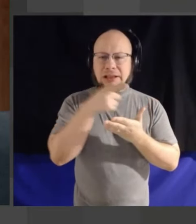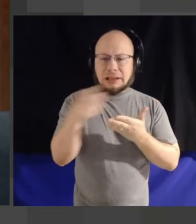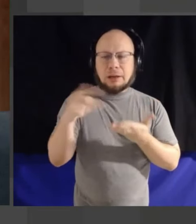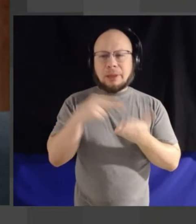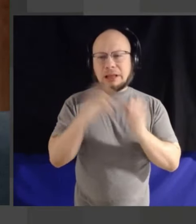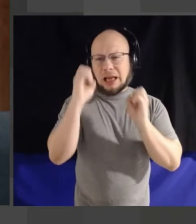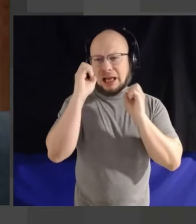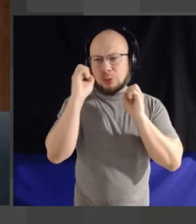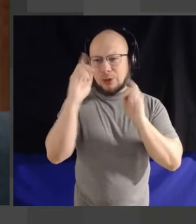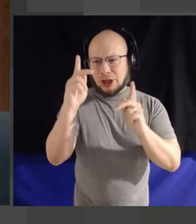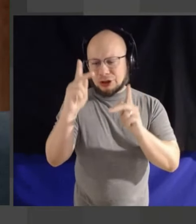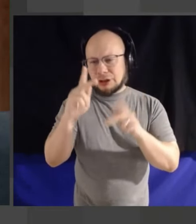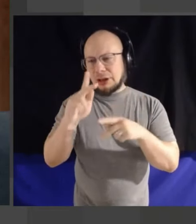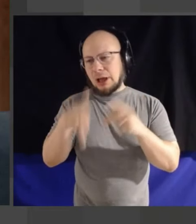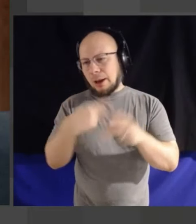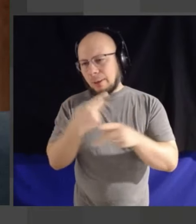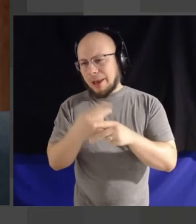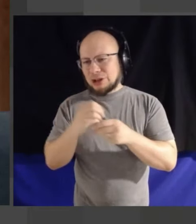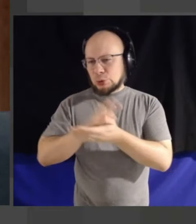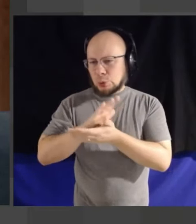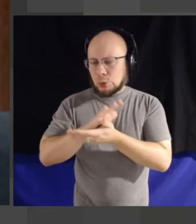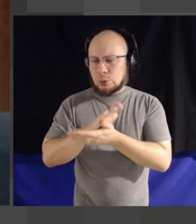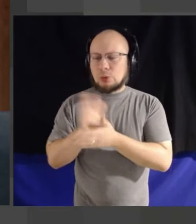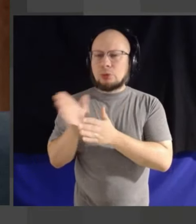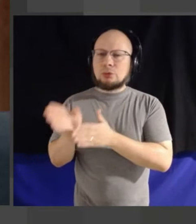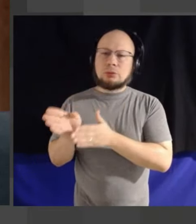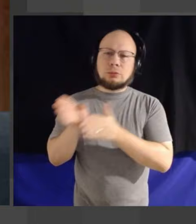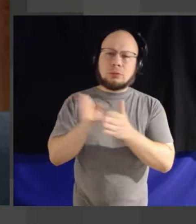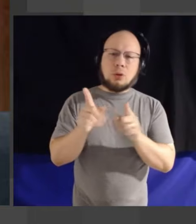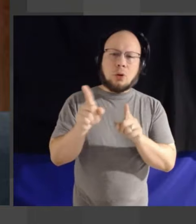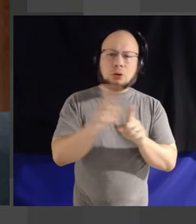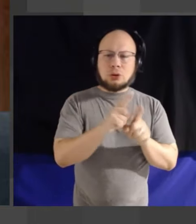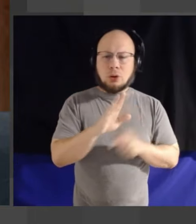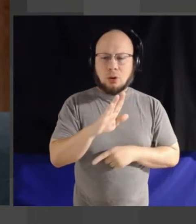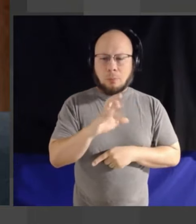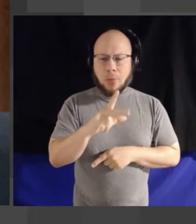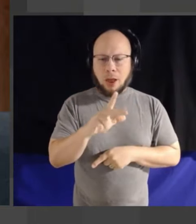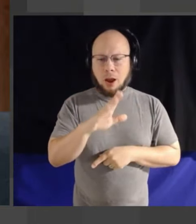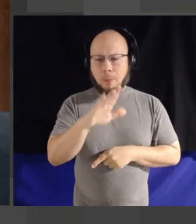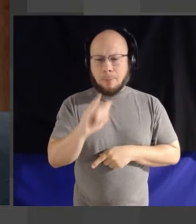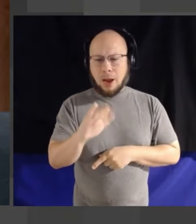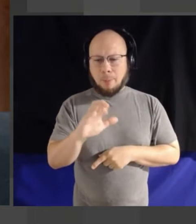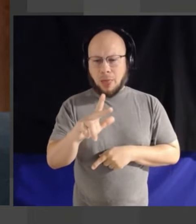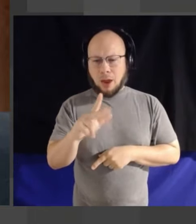OF THE AMAZING THINGS THAT